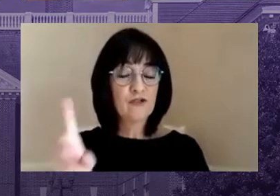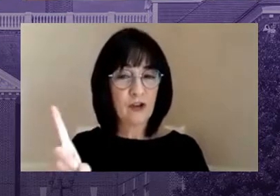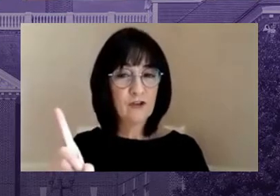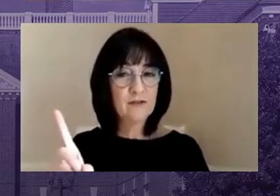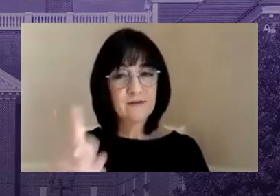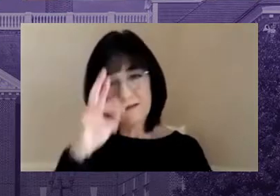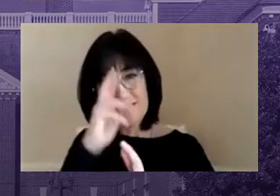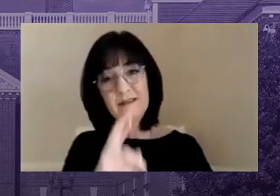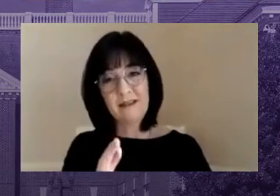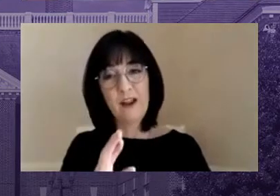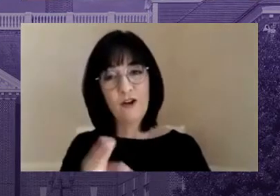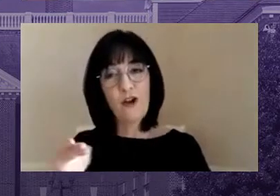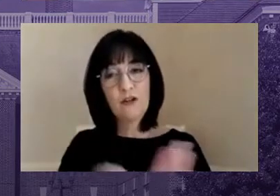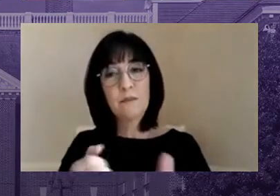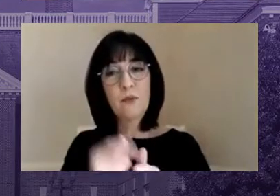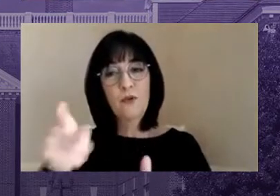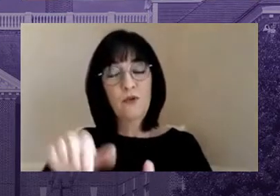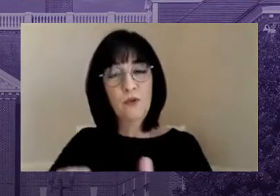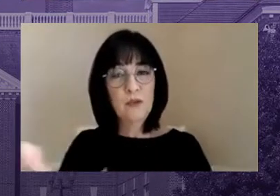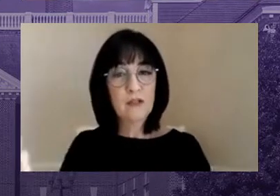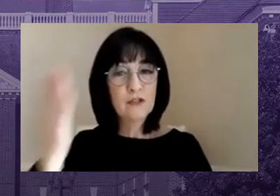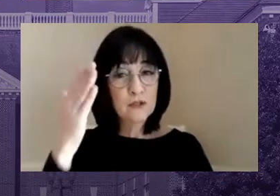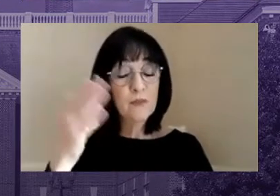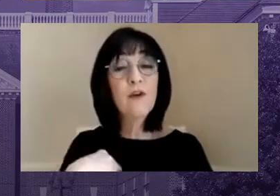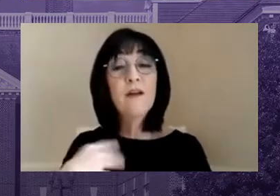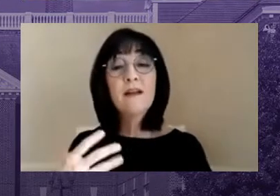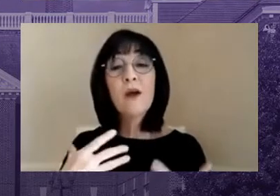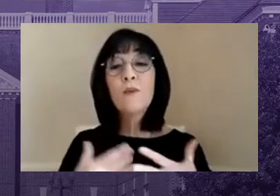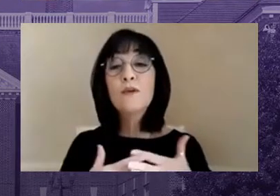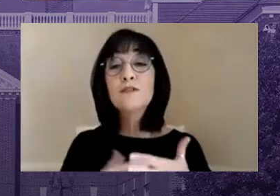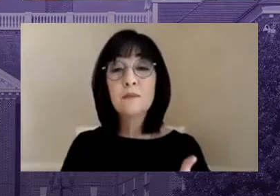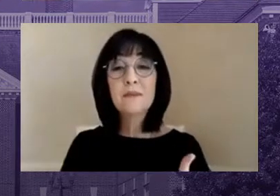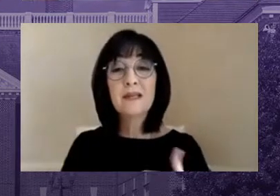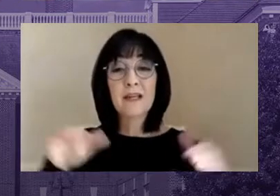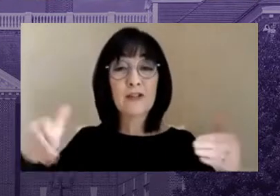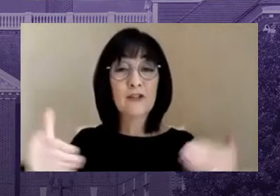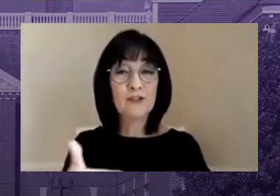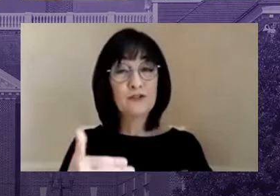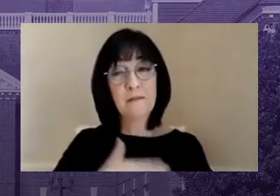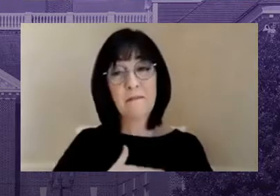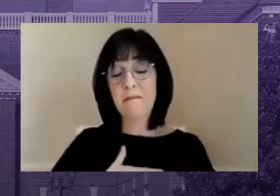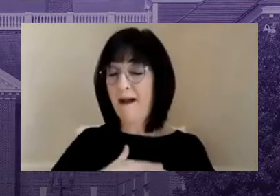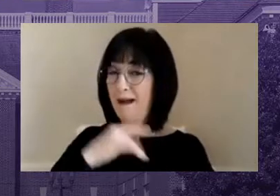with you this morning. And I'd like to begin by introducing you to one of my military kids. Olivia Anderson.